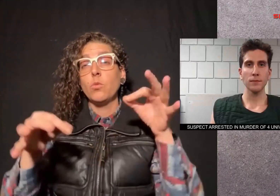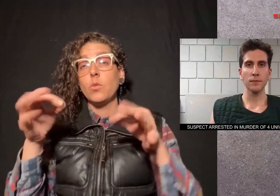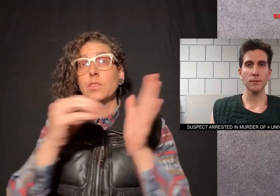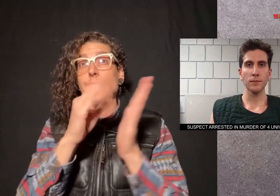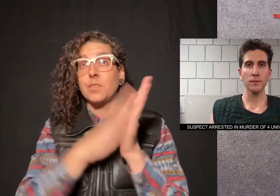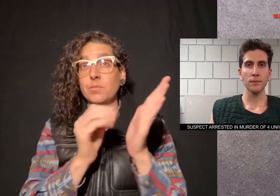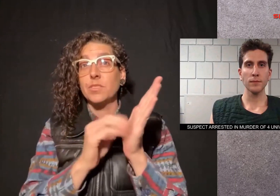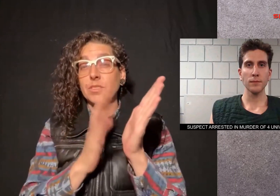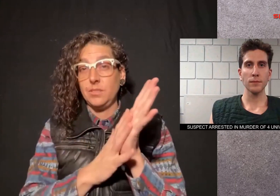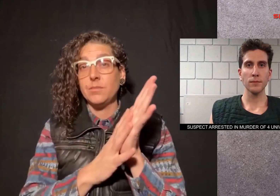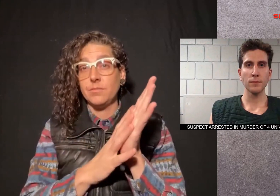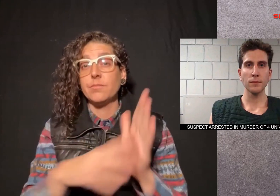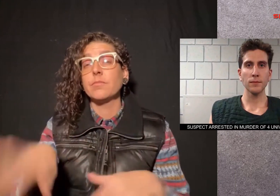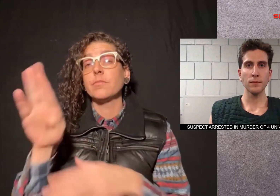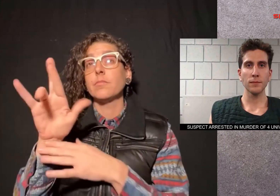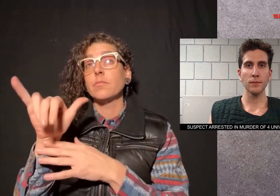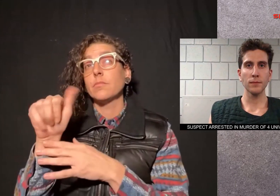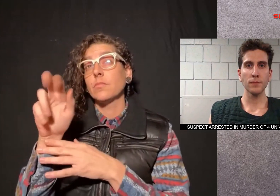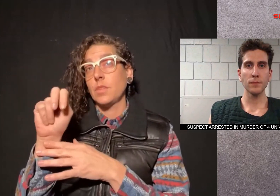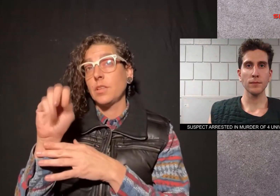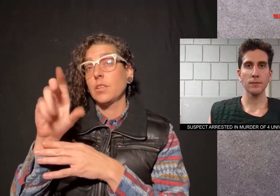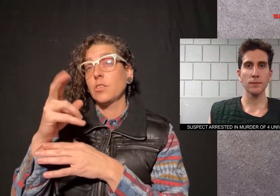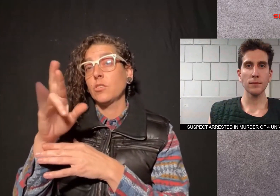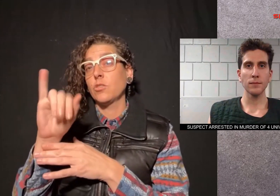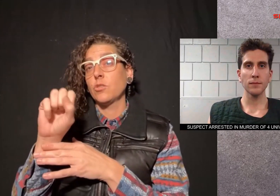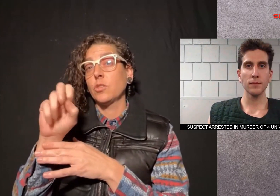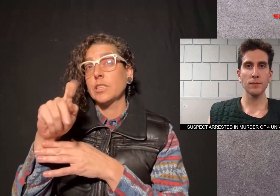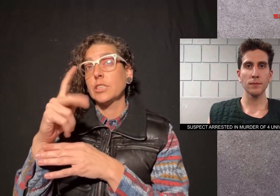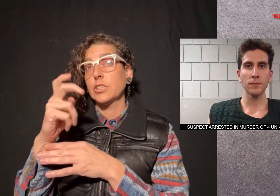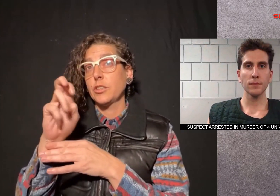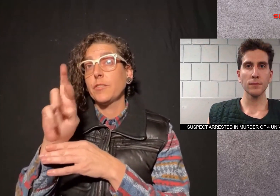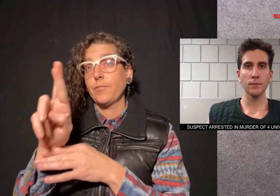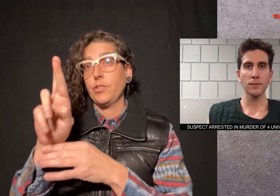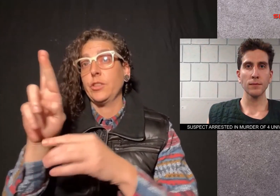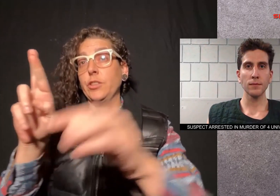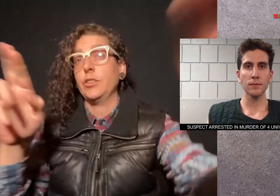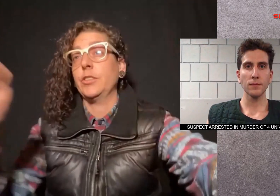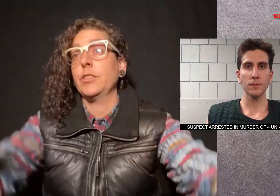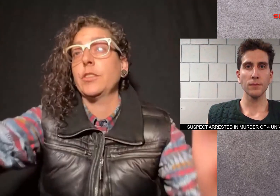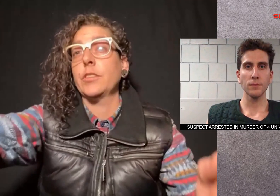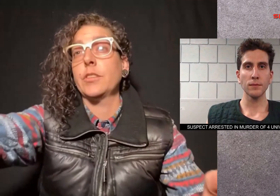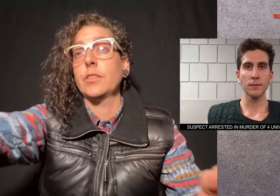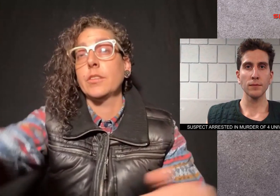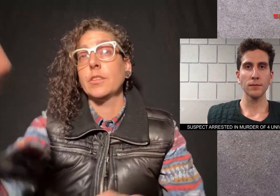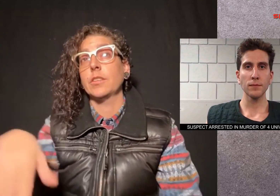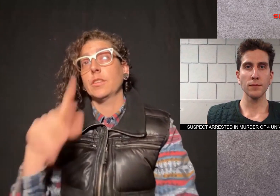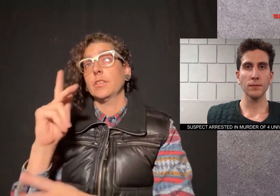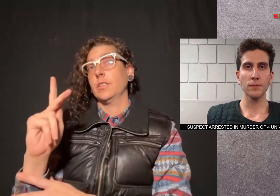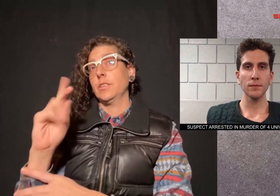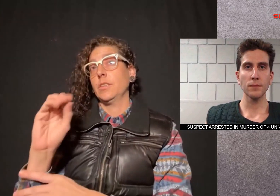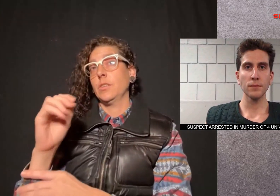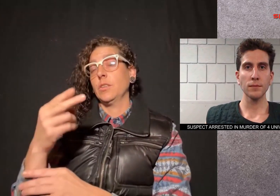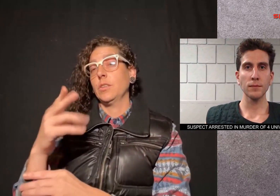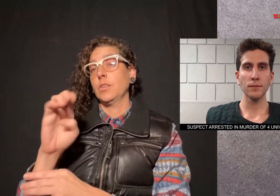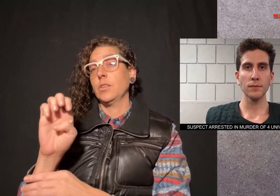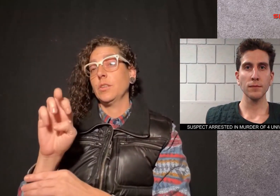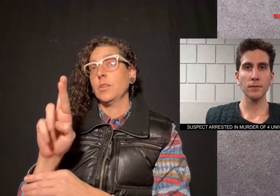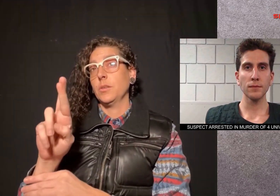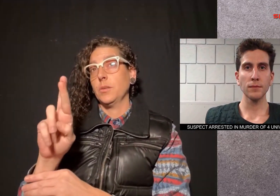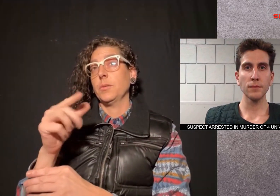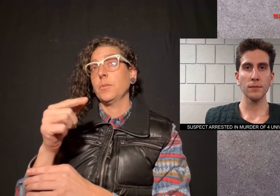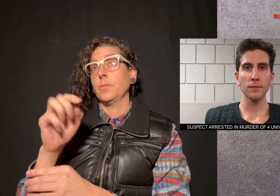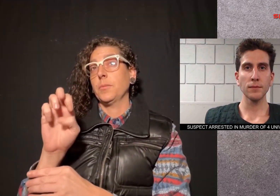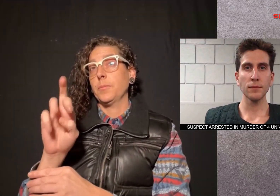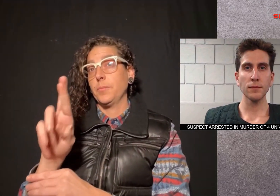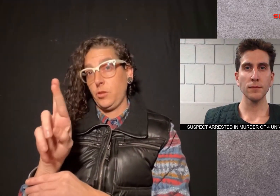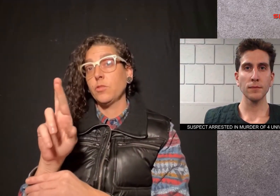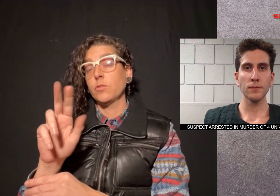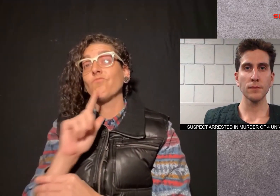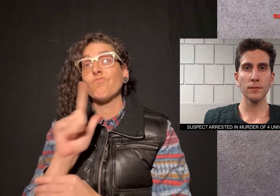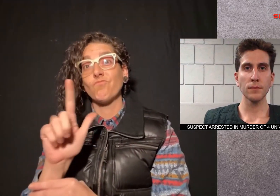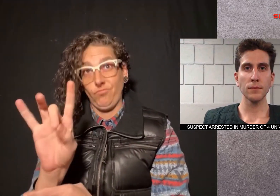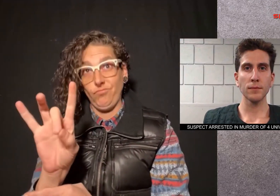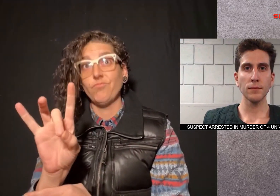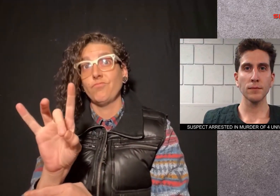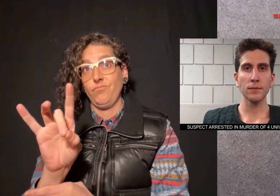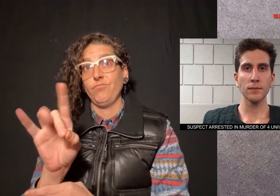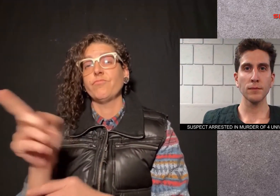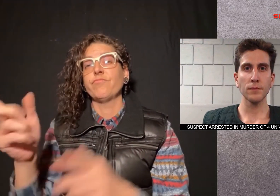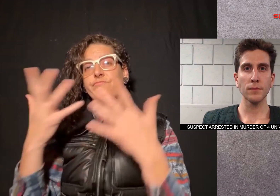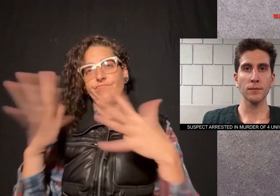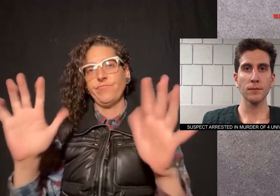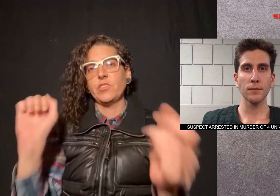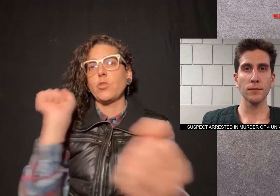according to state and local officials and court documents Brian Christopher Kohberger